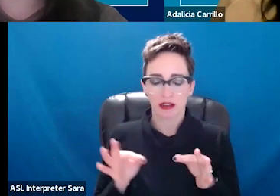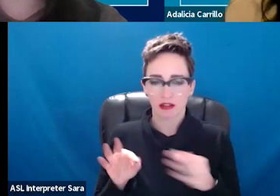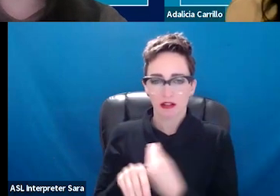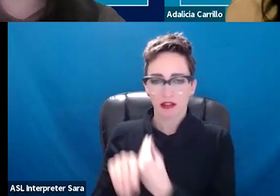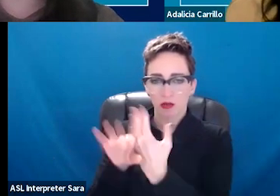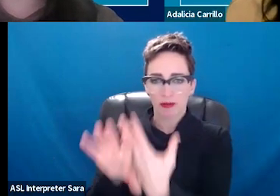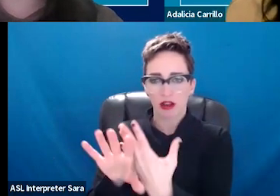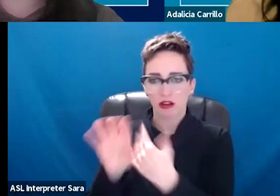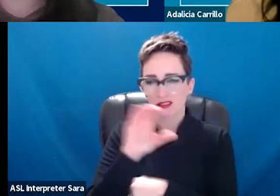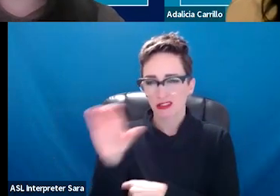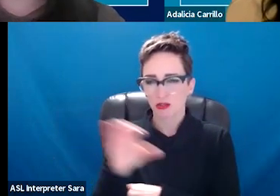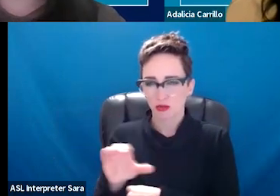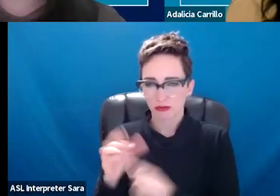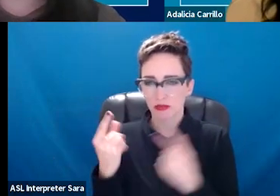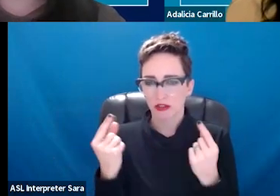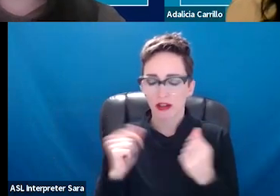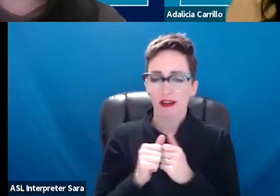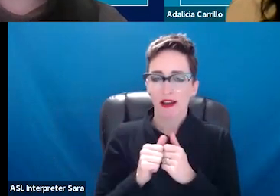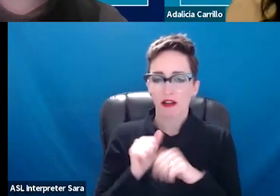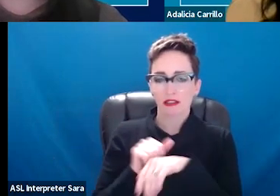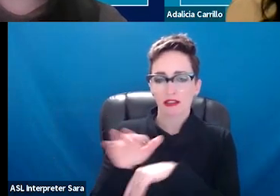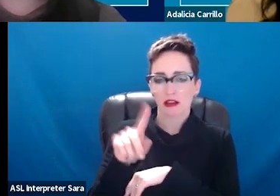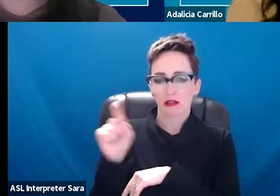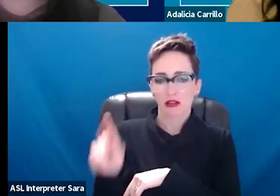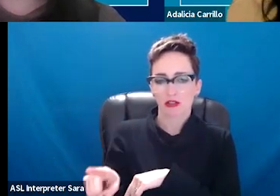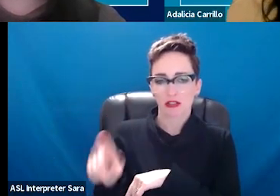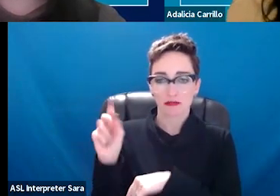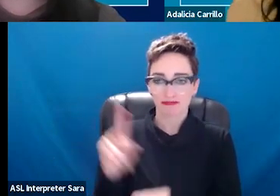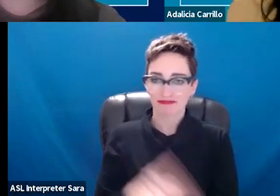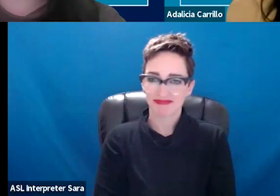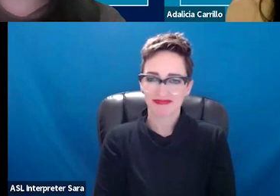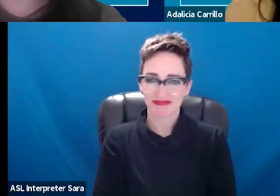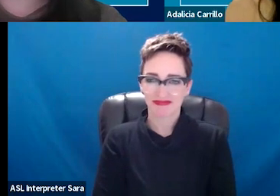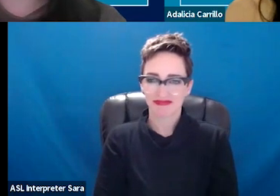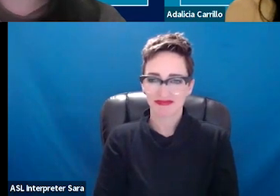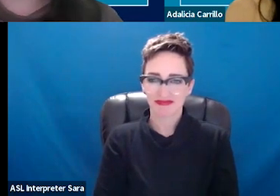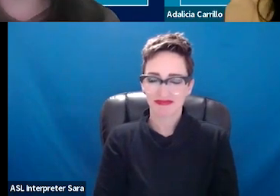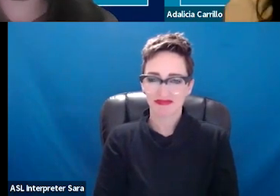how to submit questions and other technical information. Thank you,